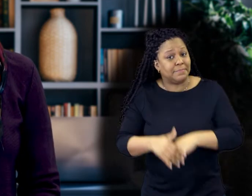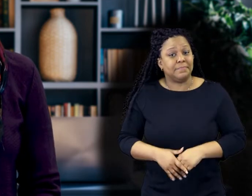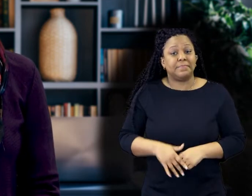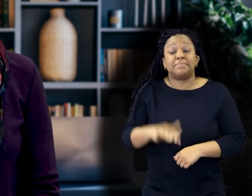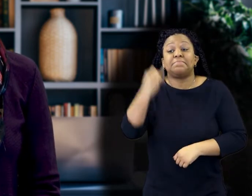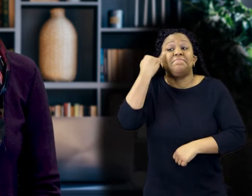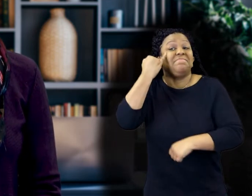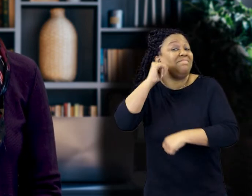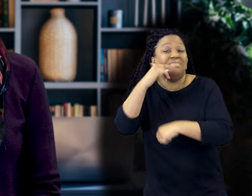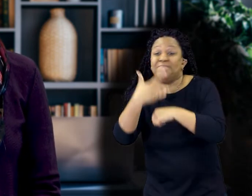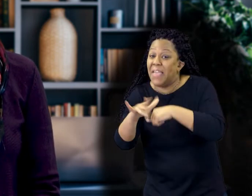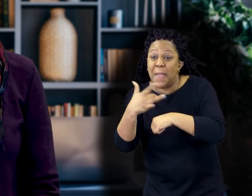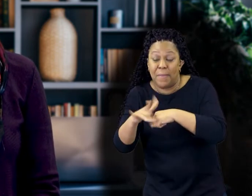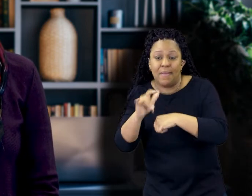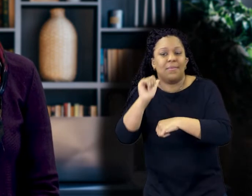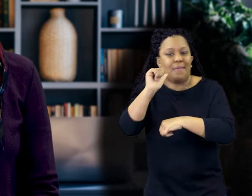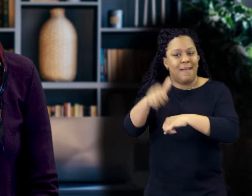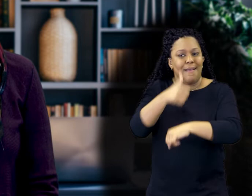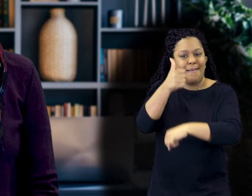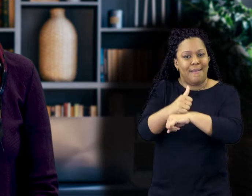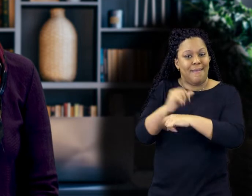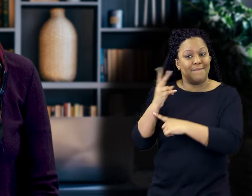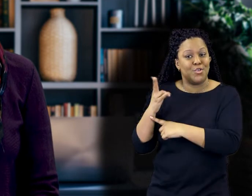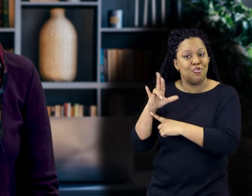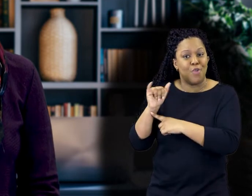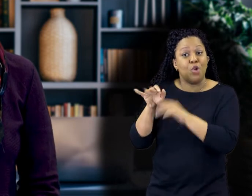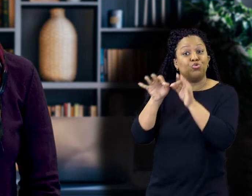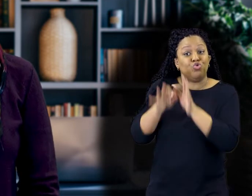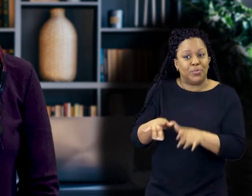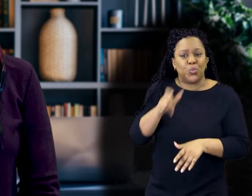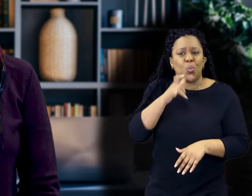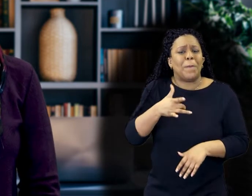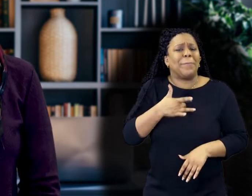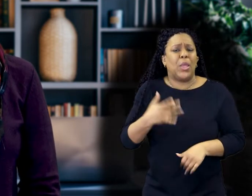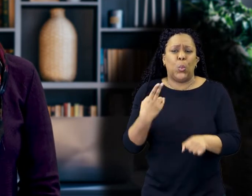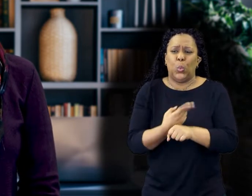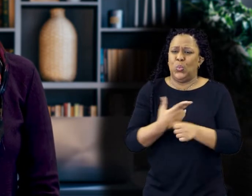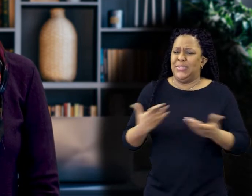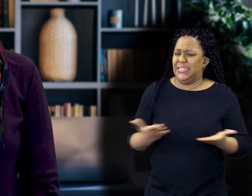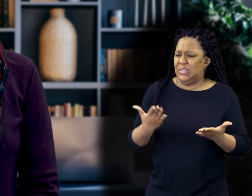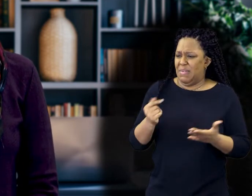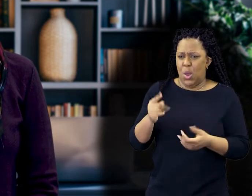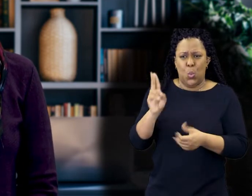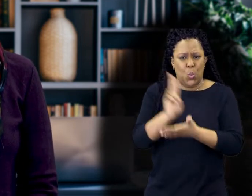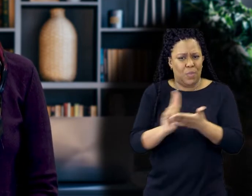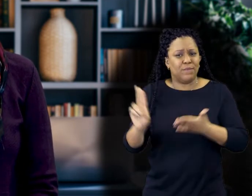And if he wasn't, they could schedule one of the Video Remote Interpreters that regularly work with the university.